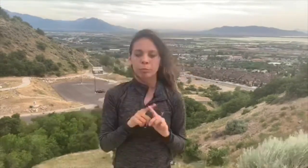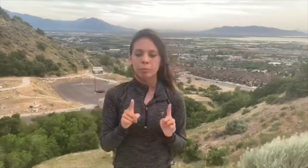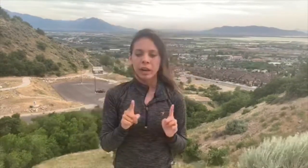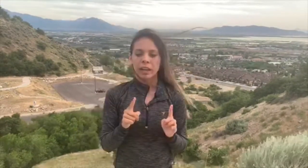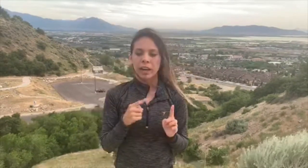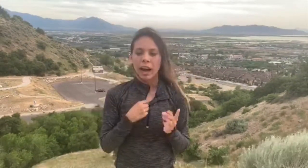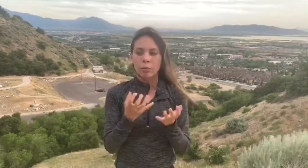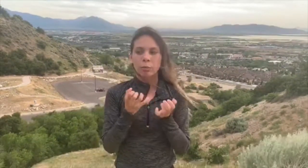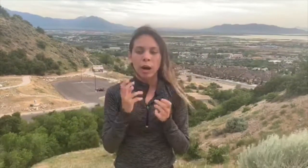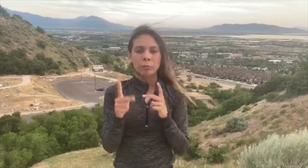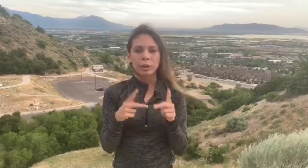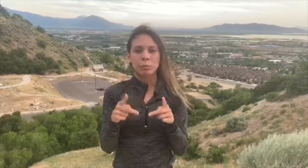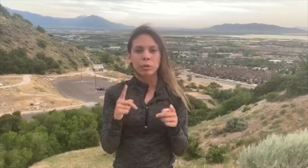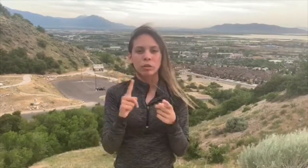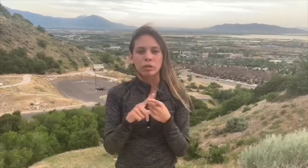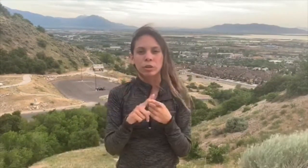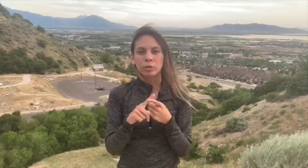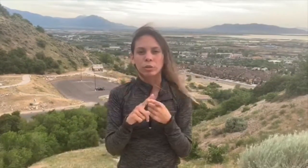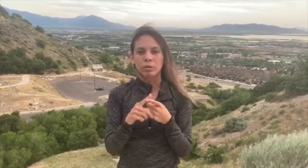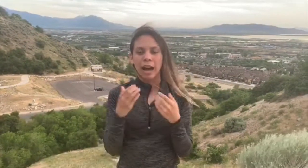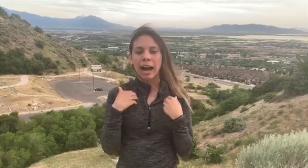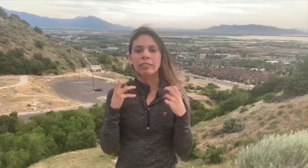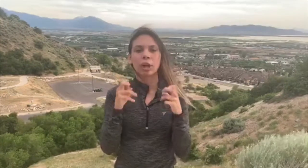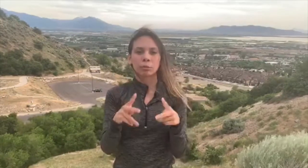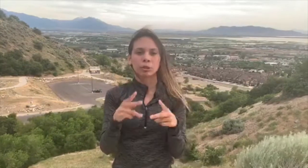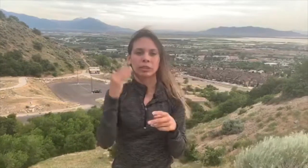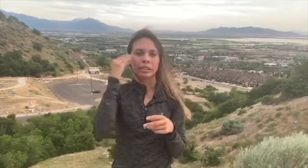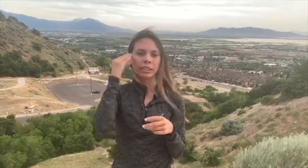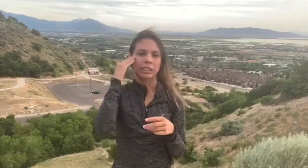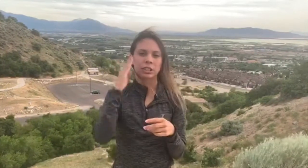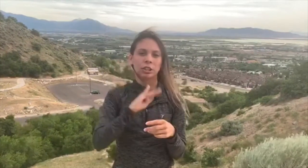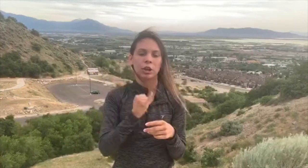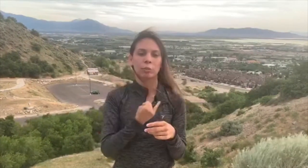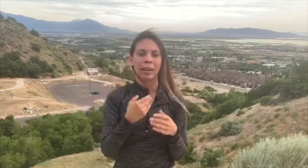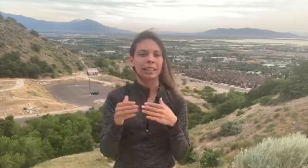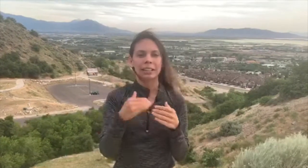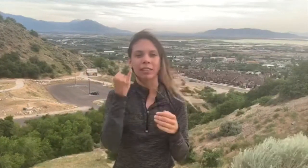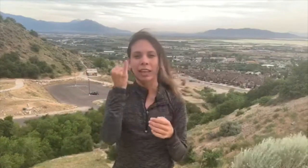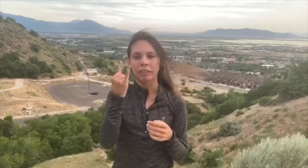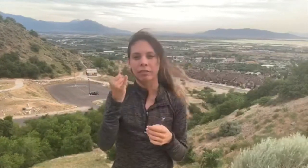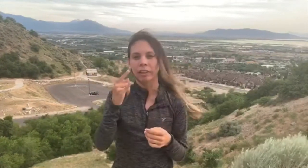But I want people to have an opportunity to get to know Ben even if they're hearing